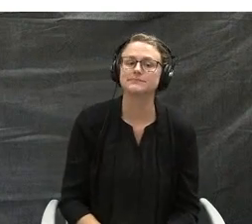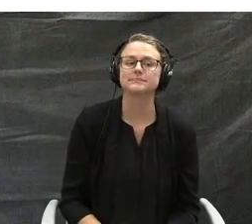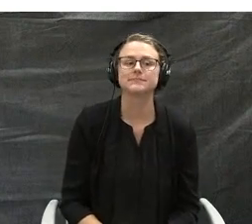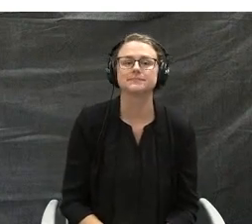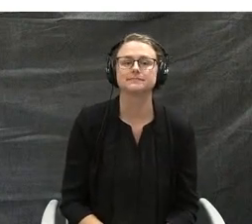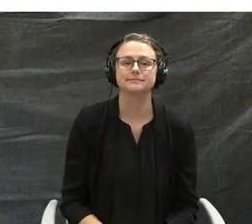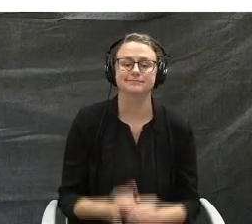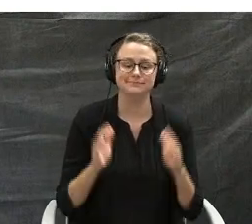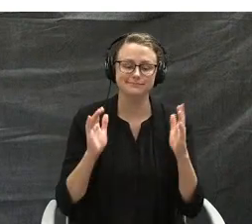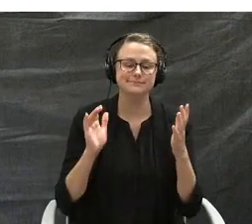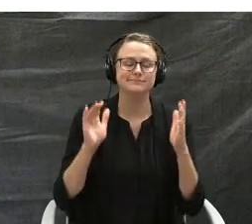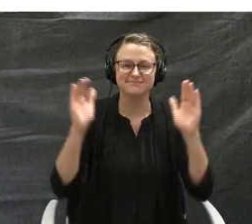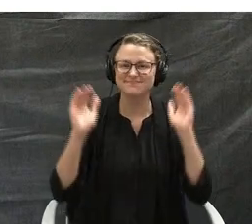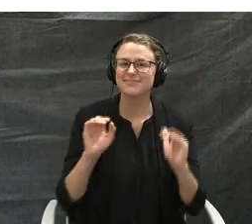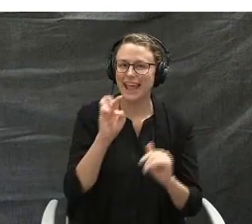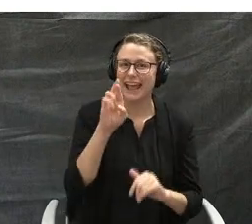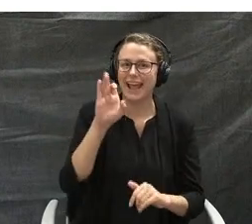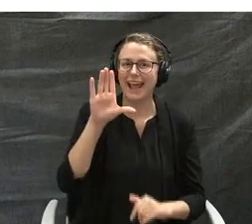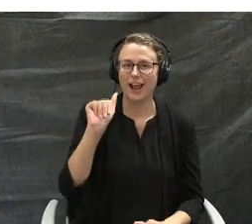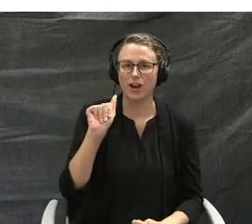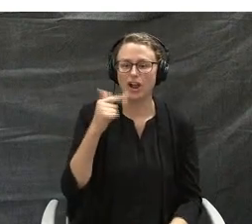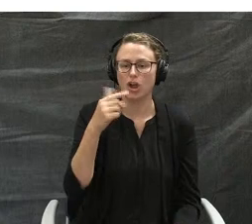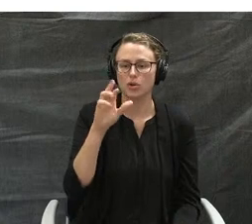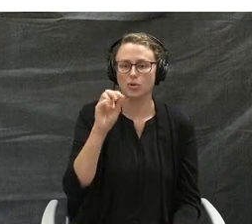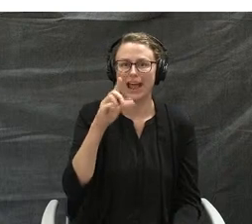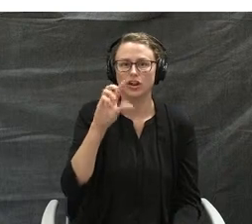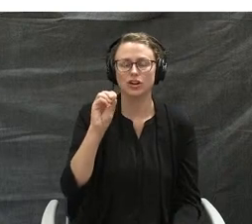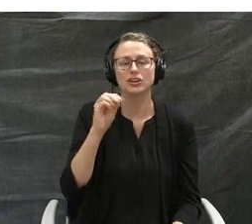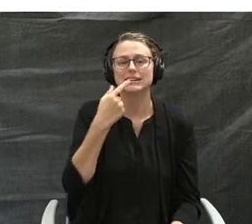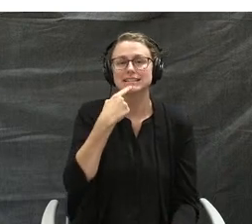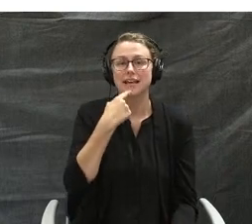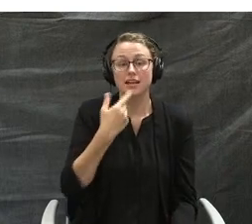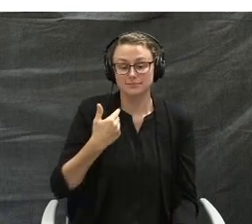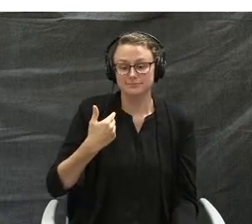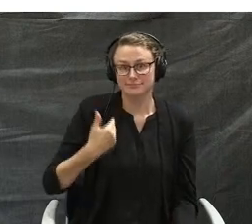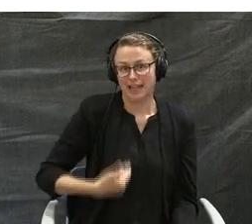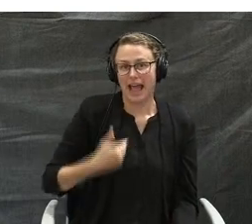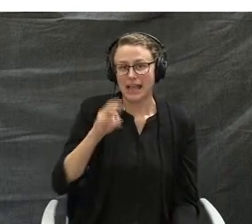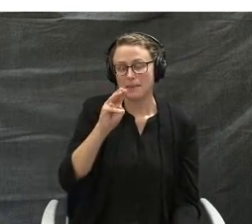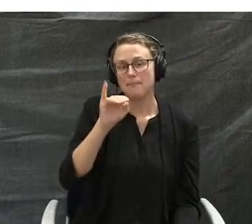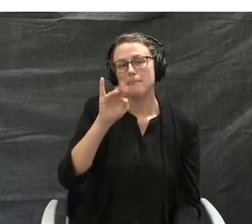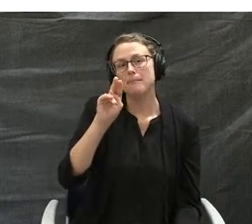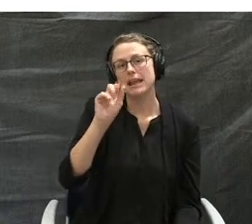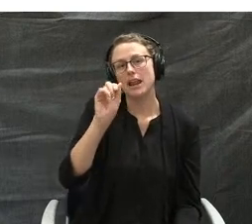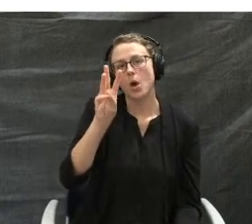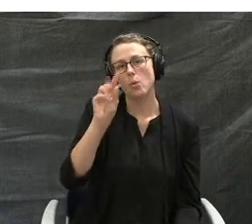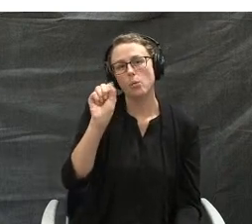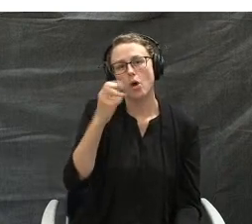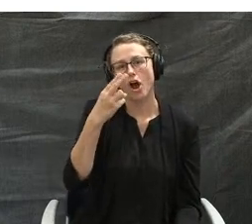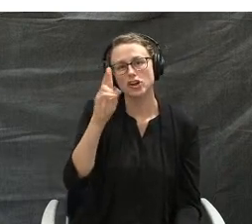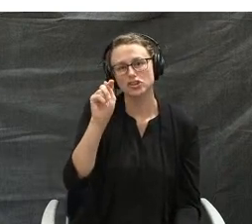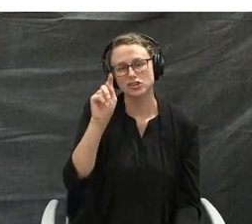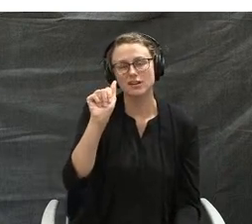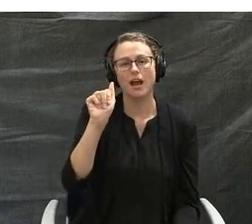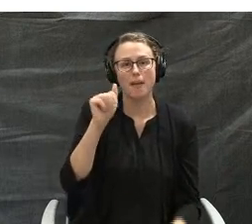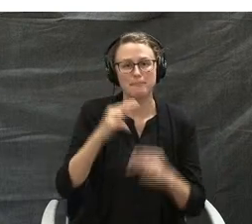Erica Gregor of Loretto says I am at the Minnewashta Building. I teach 2nd grade. My classroom does not have air conditioning.